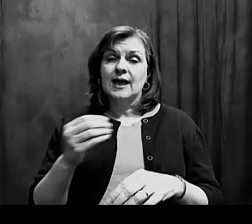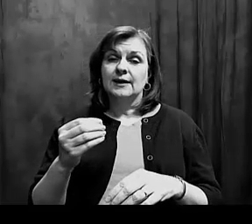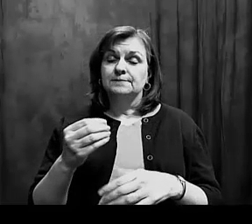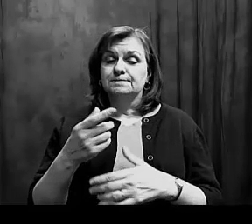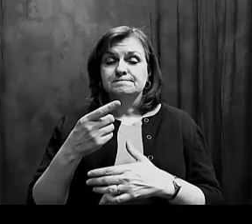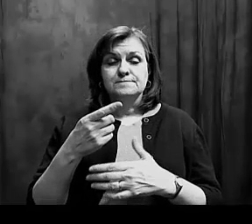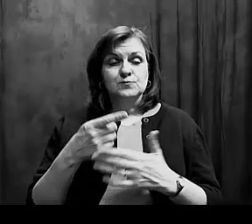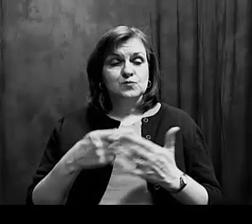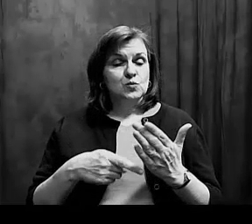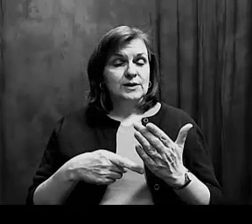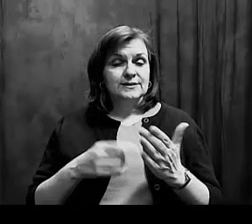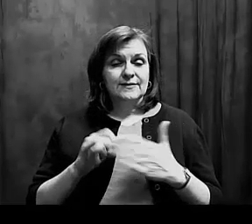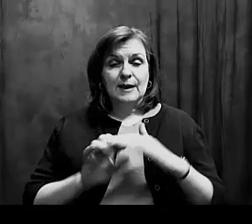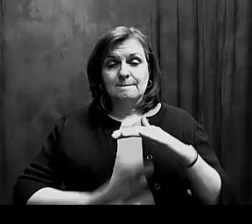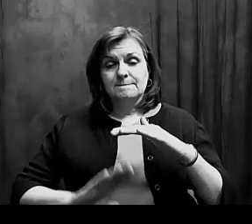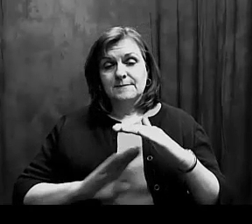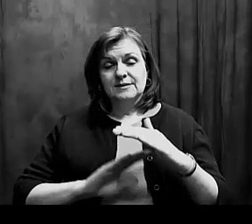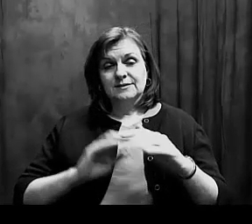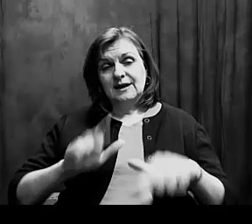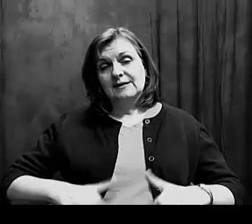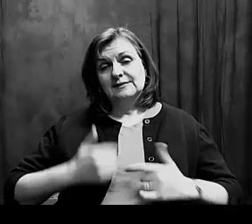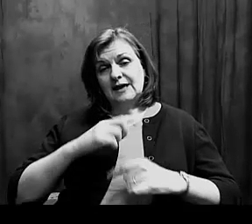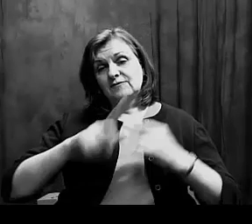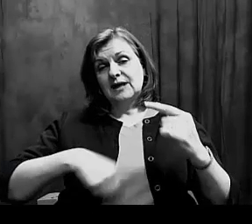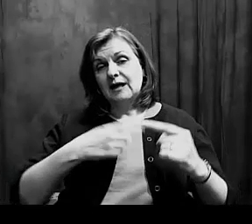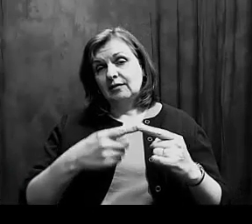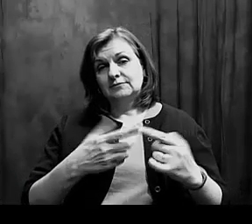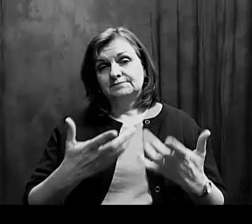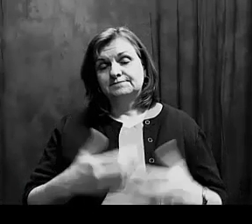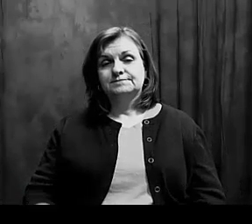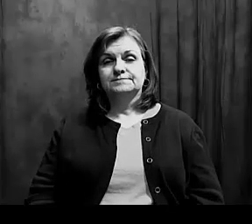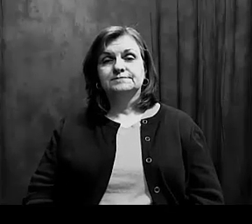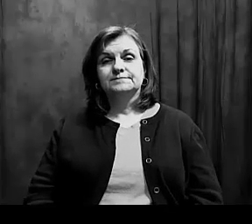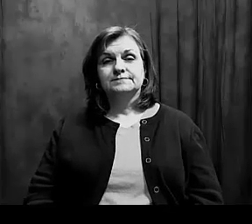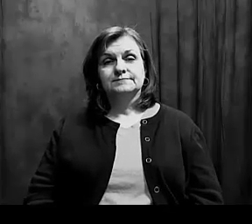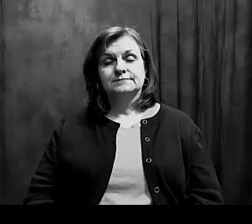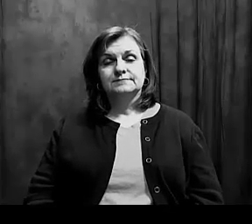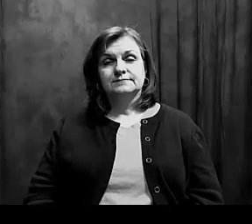how do they reproduce and what is that basic lifecycle associated with them?